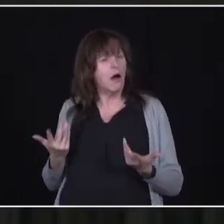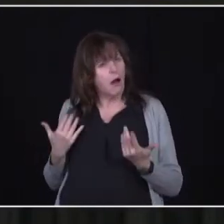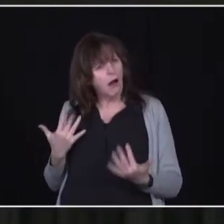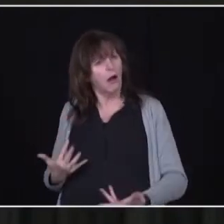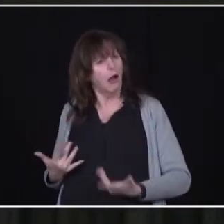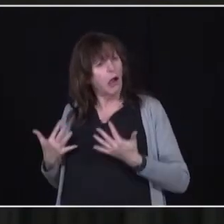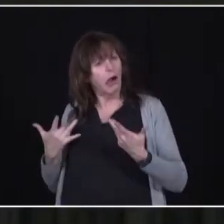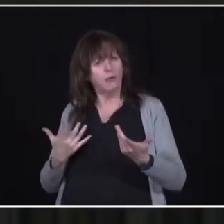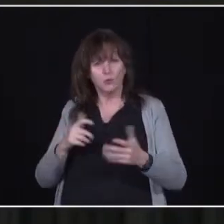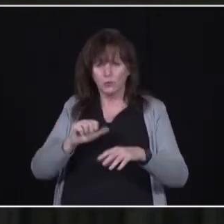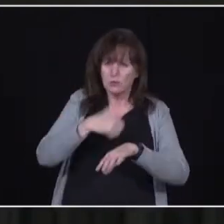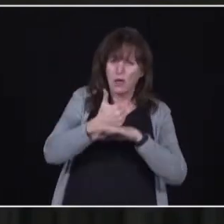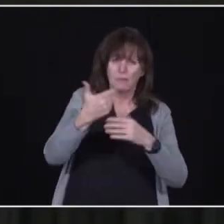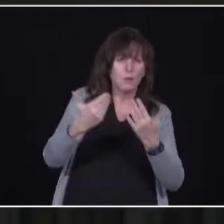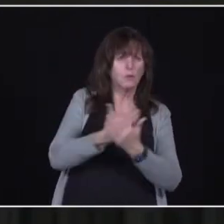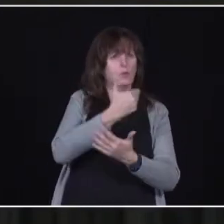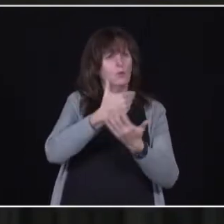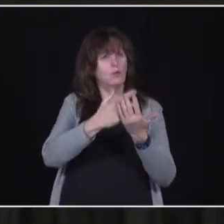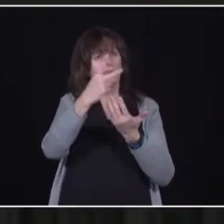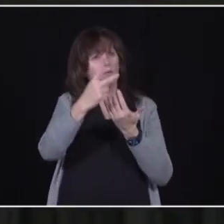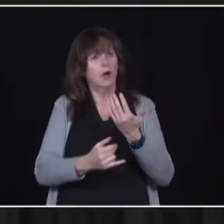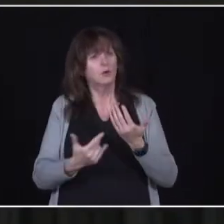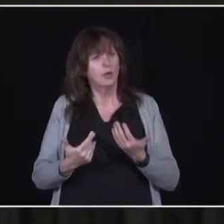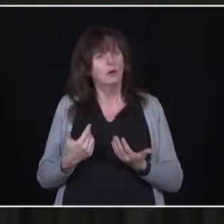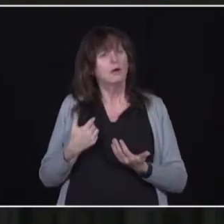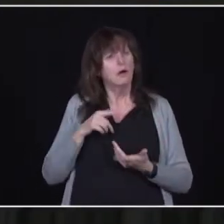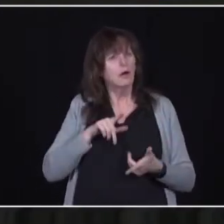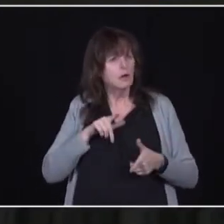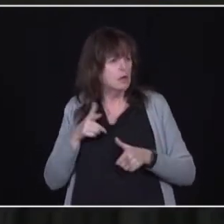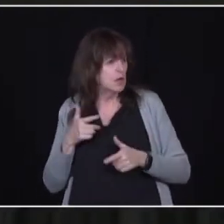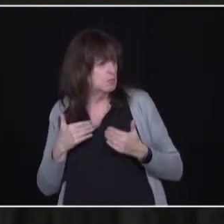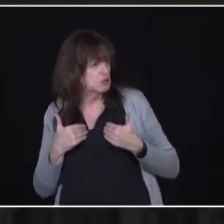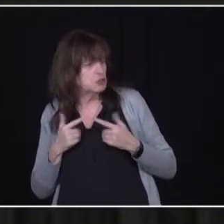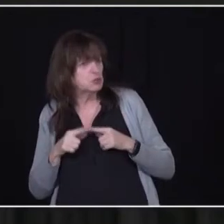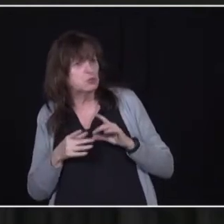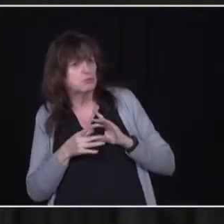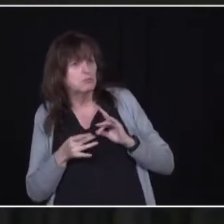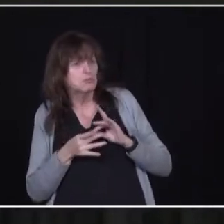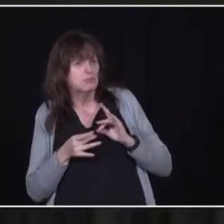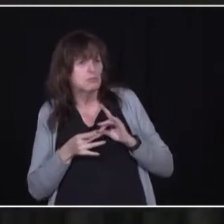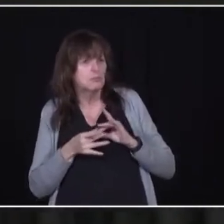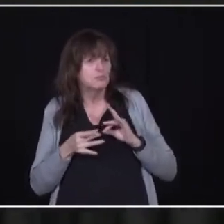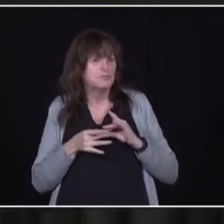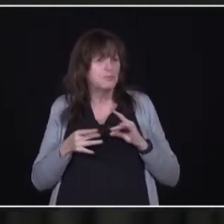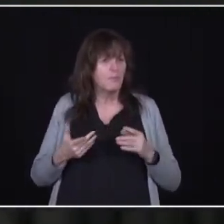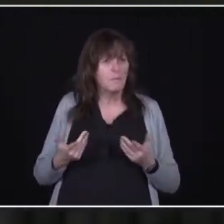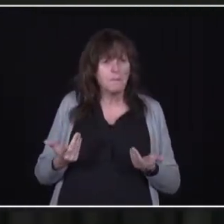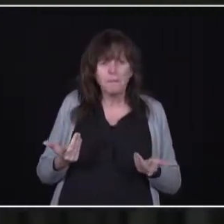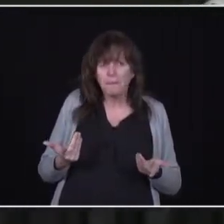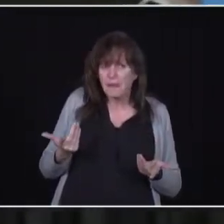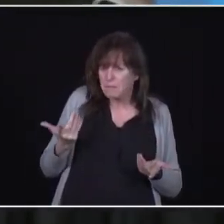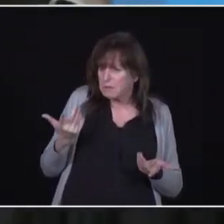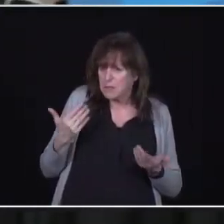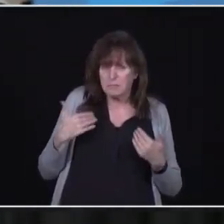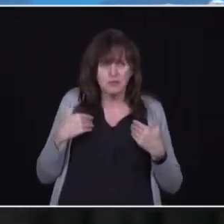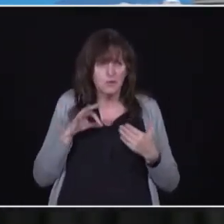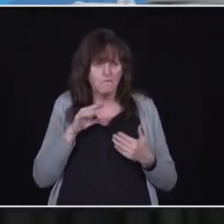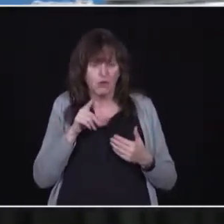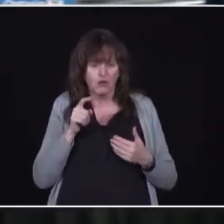I'm going to pass that over to the minister. I can start. We really looked at three